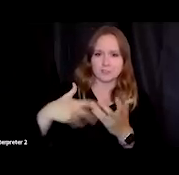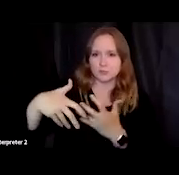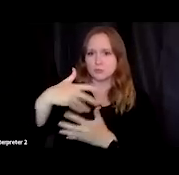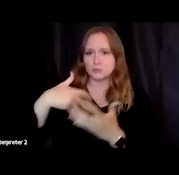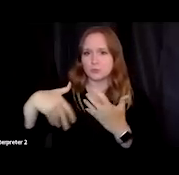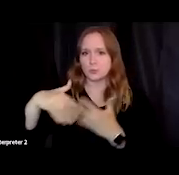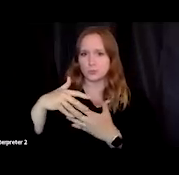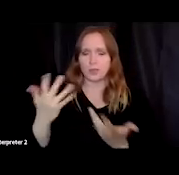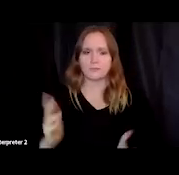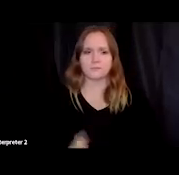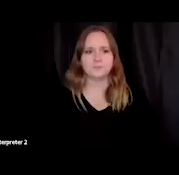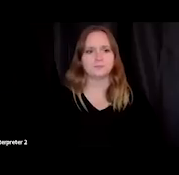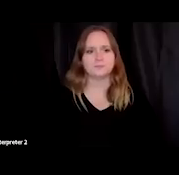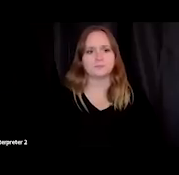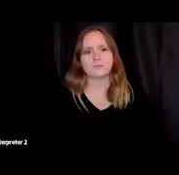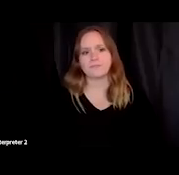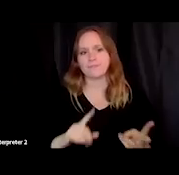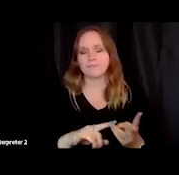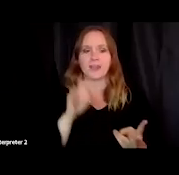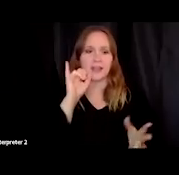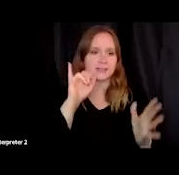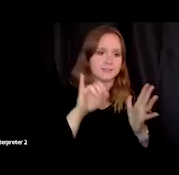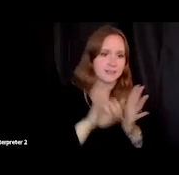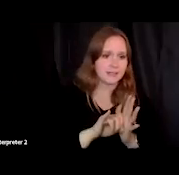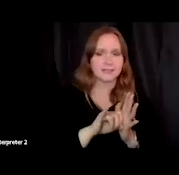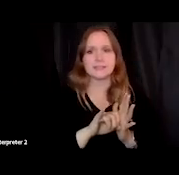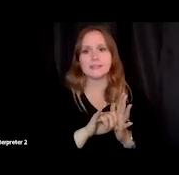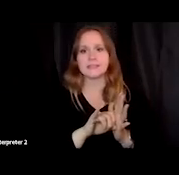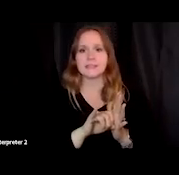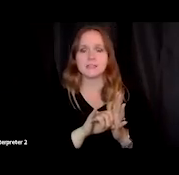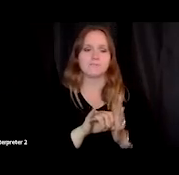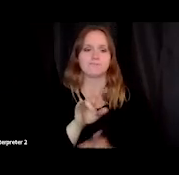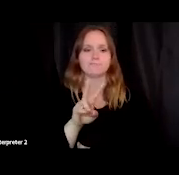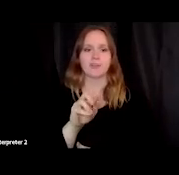Identity, validation and self-worth. This is the belief